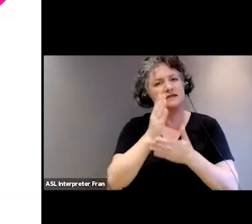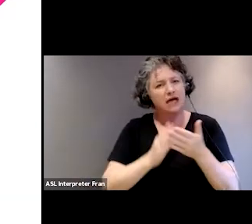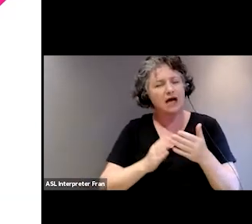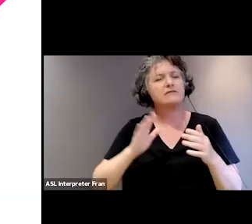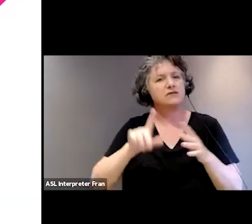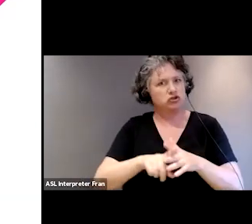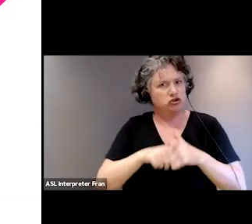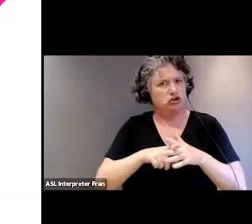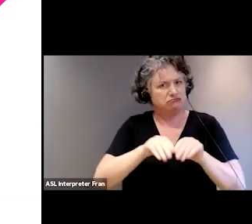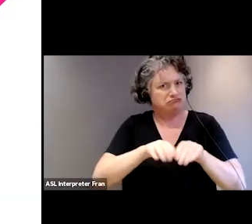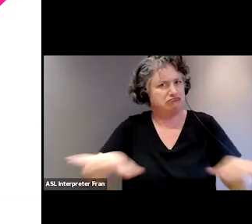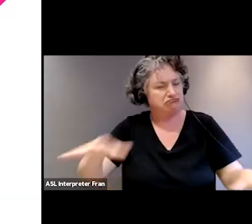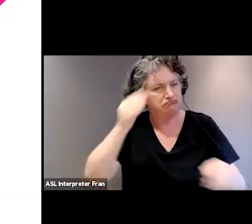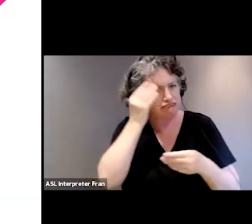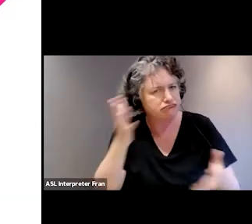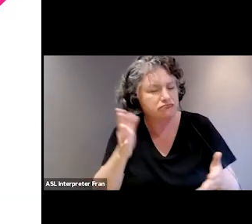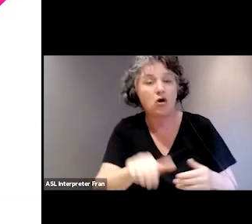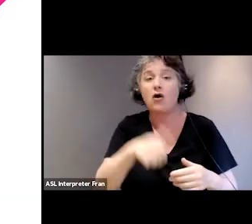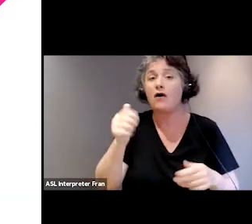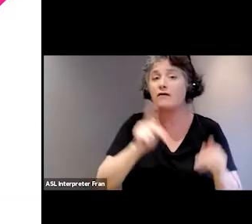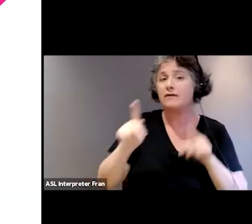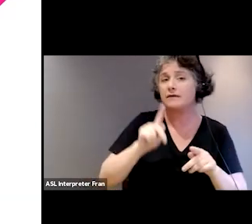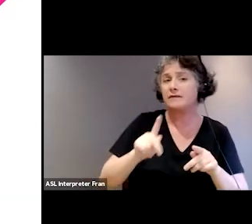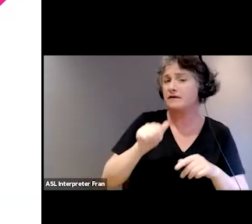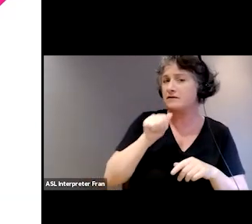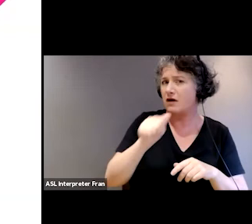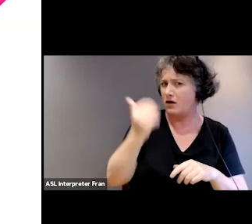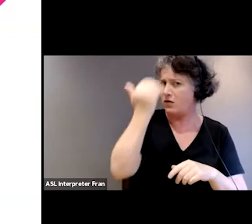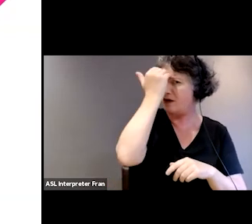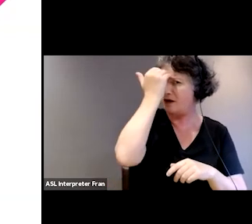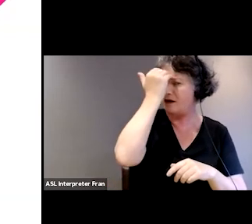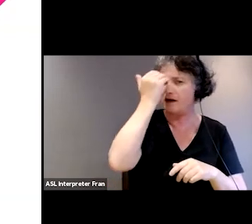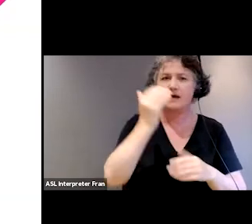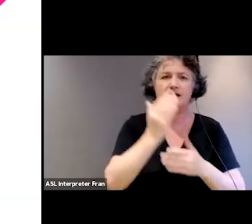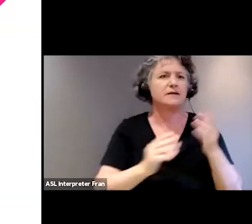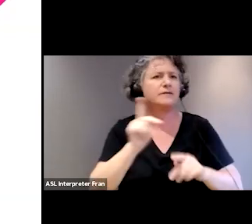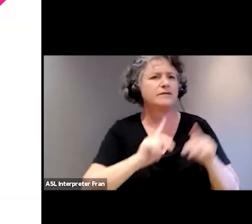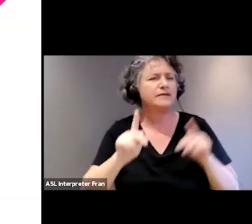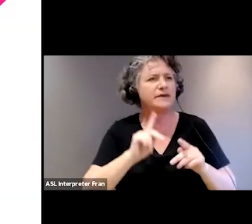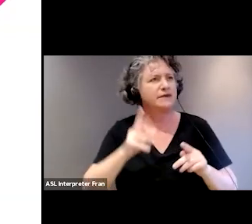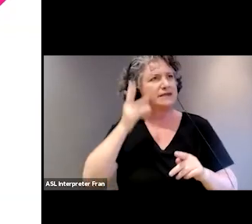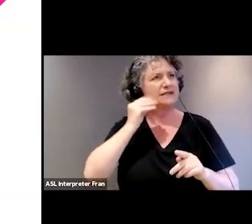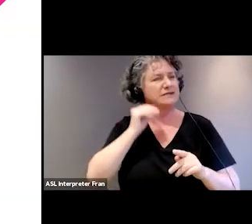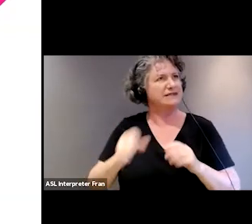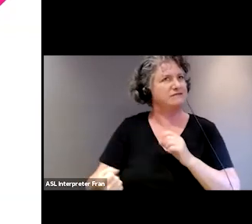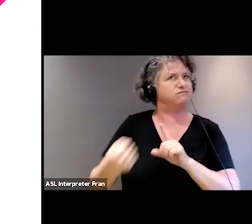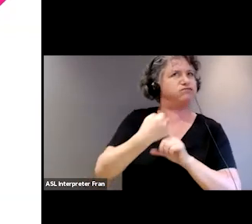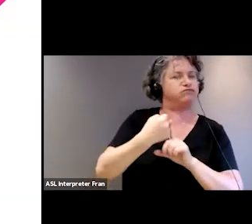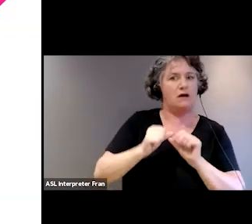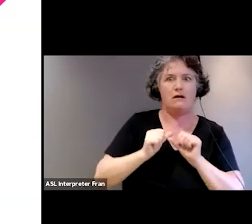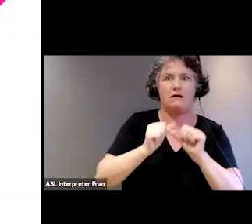points we are sharing can be helpful just when you' re speaking with other people in your lives as well. So what do we know about COVID 19 ? We have learned a lot in the more than one year and 1/2